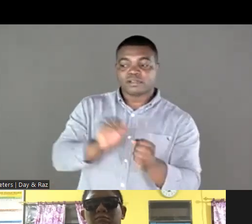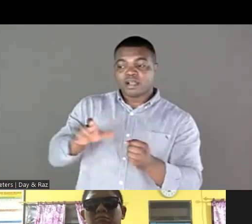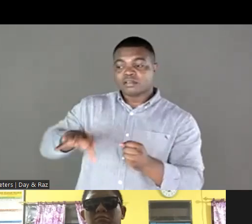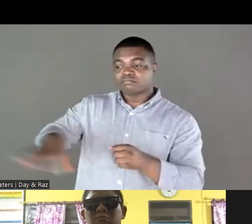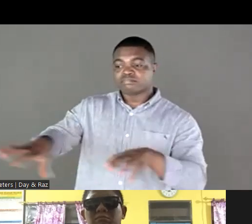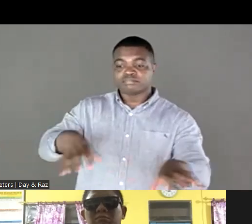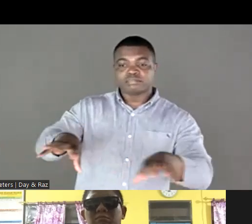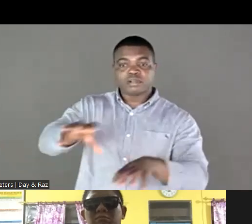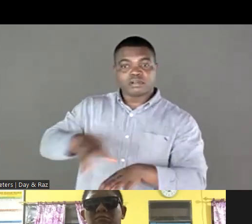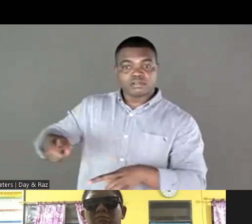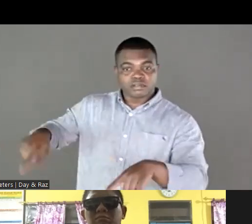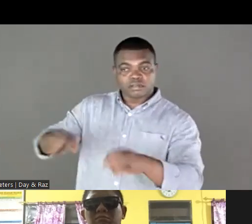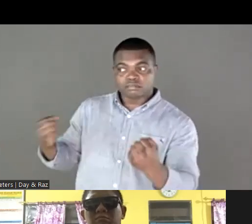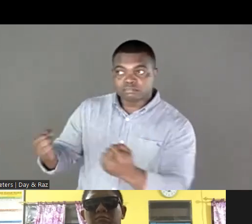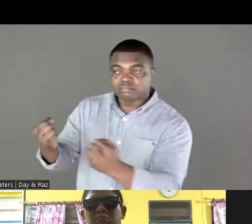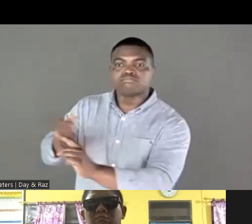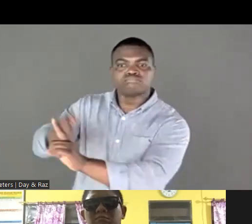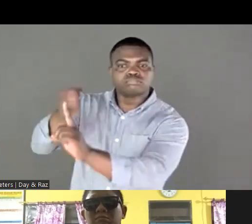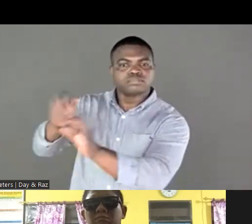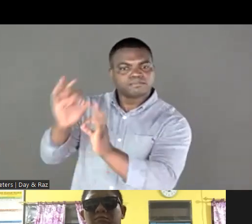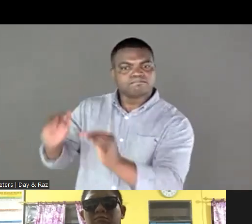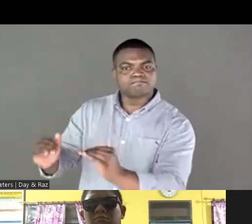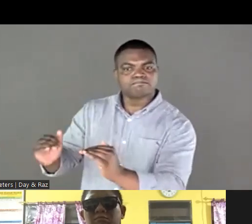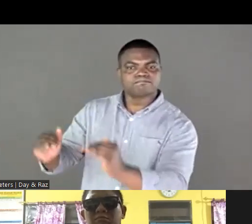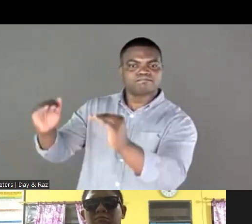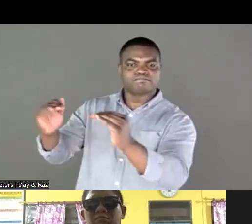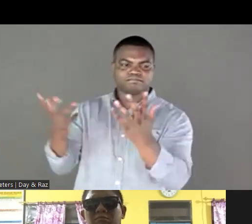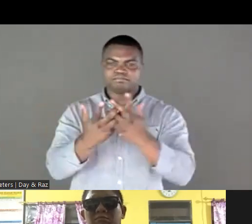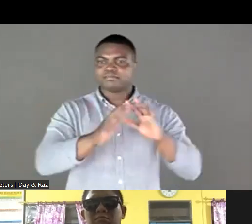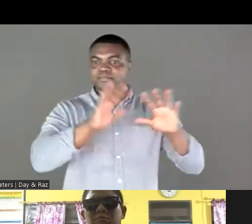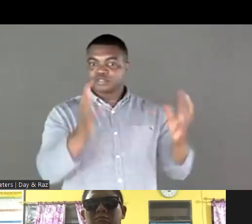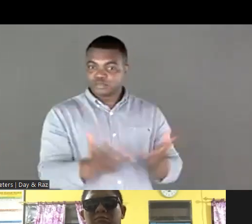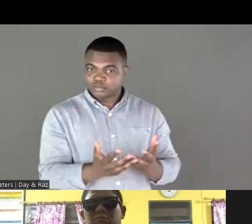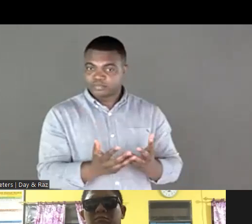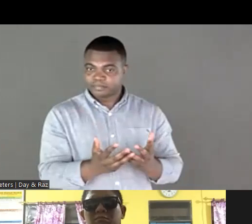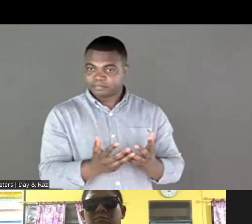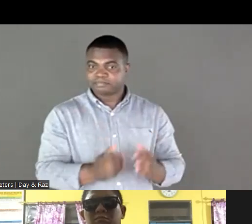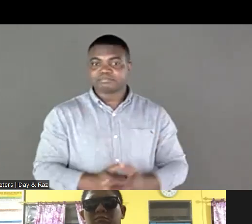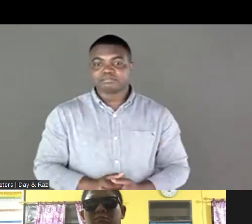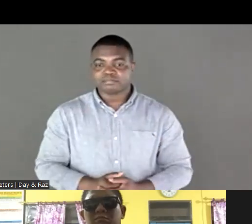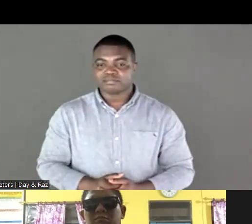focus focused on international development and working with a broad range of organizations.